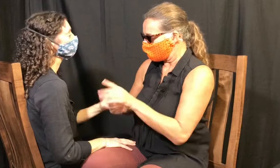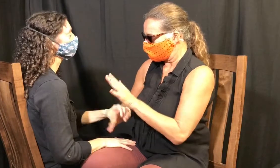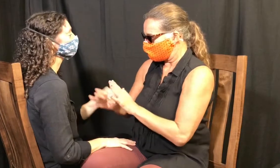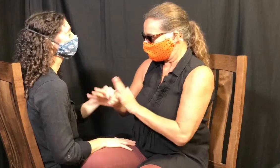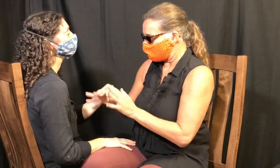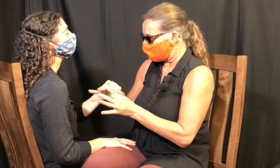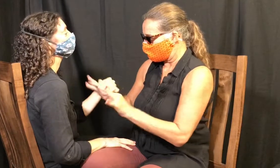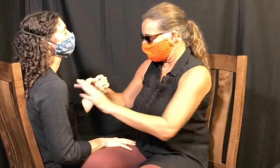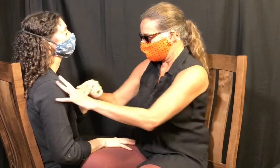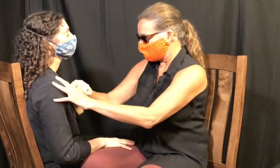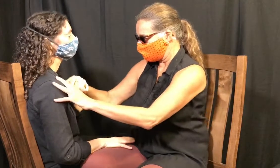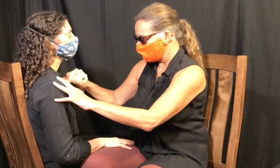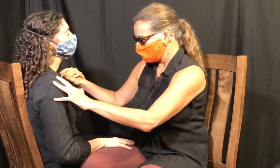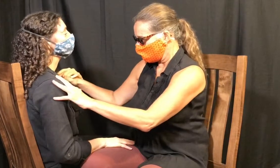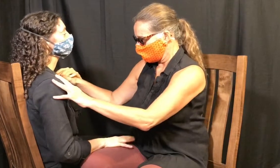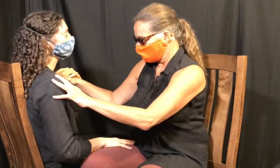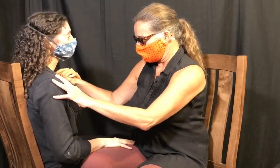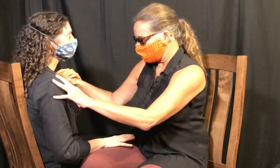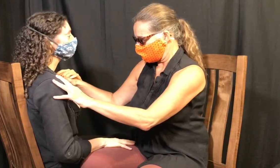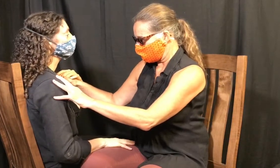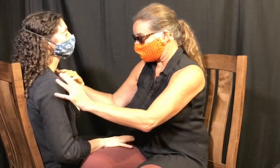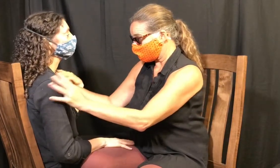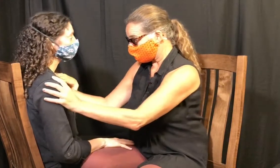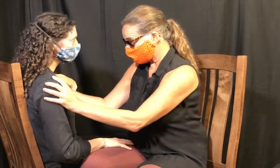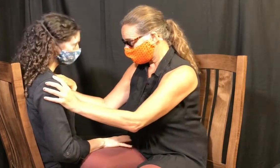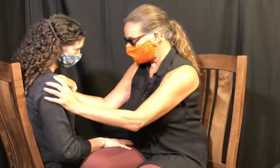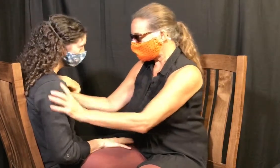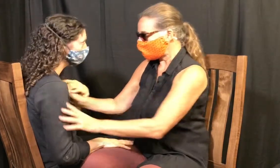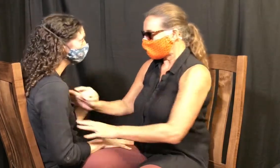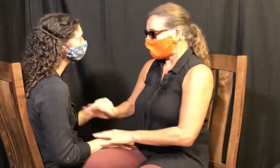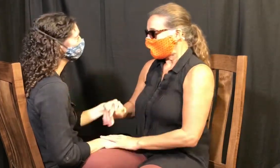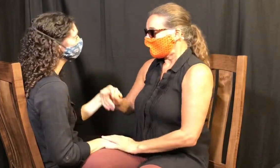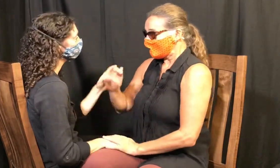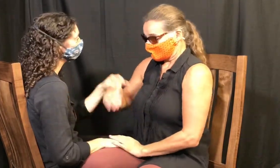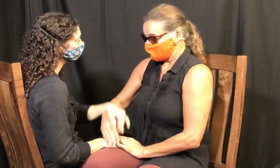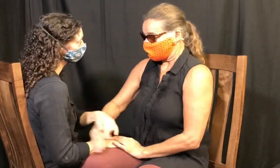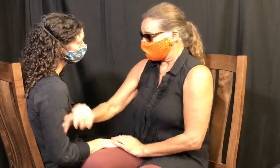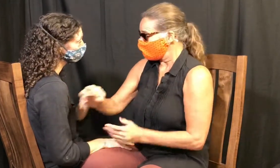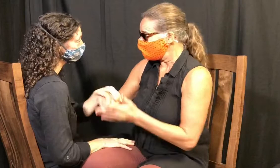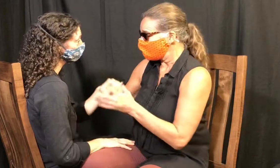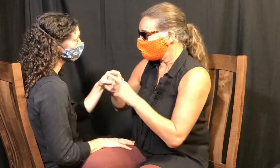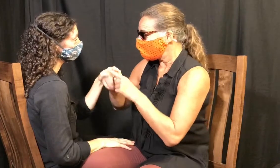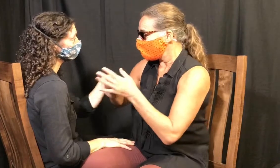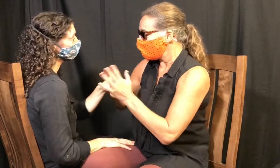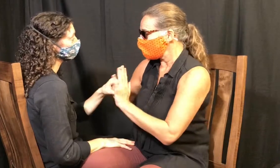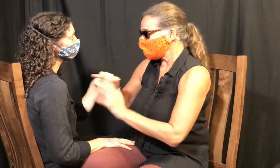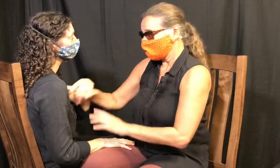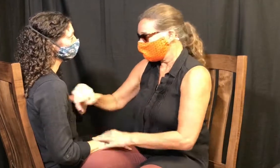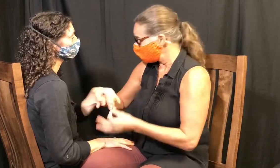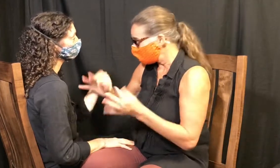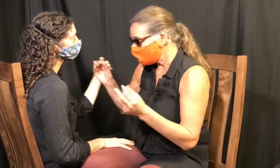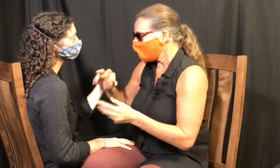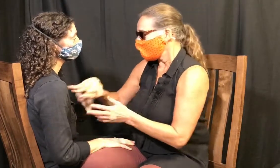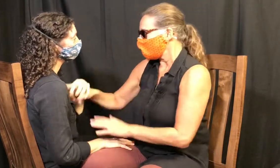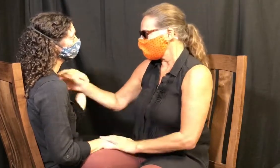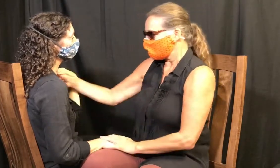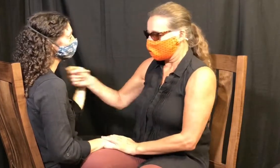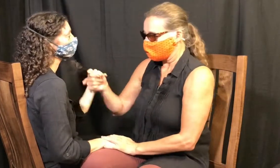When this happens, children end up sequestered with interpreters, and parents are at a loss for how to communicate with their own children.